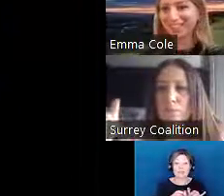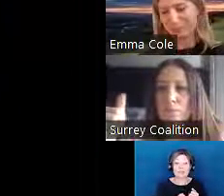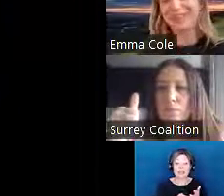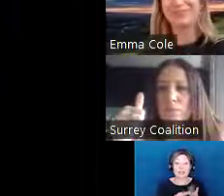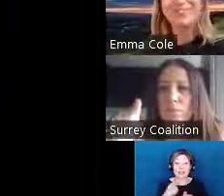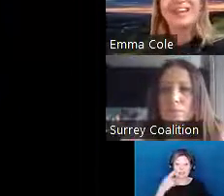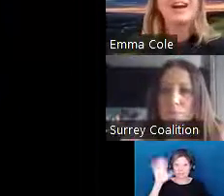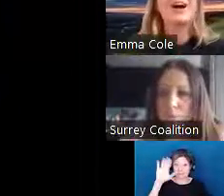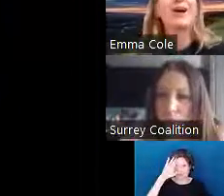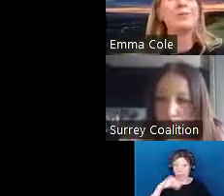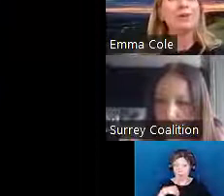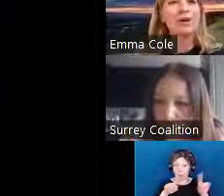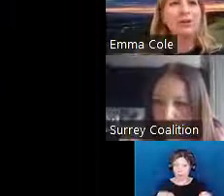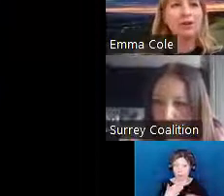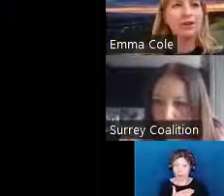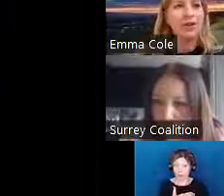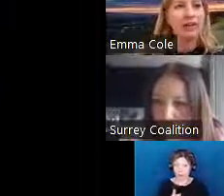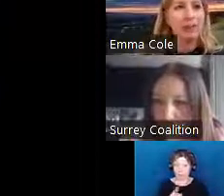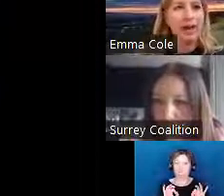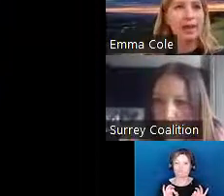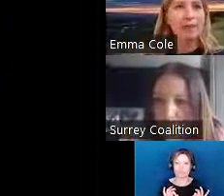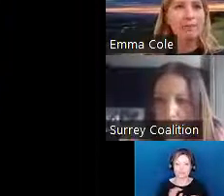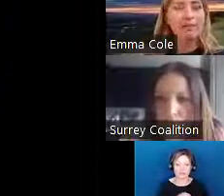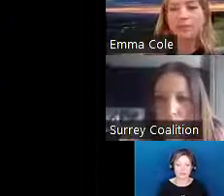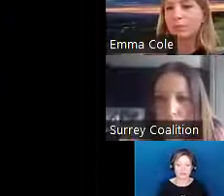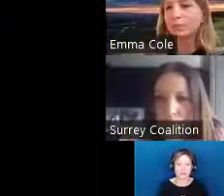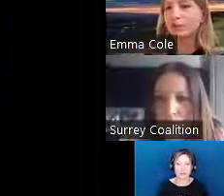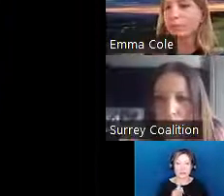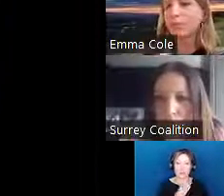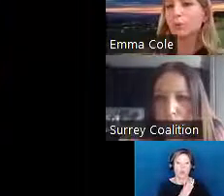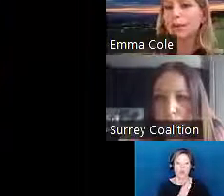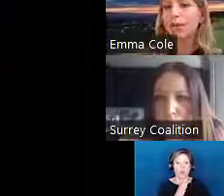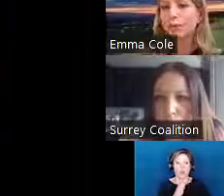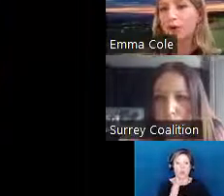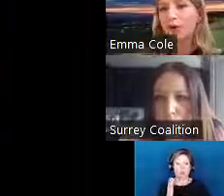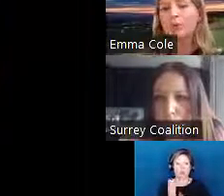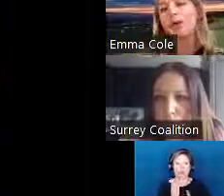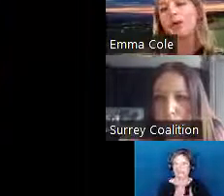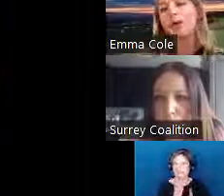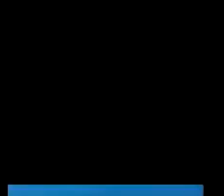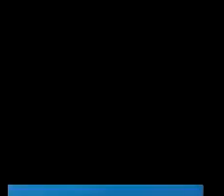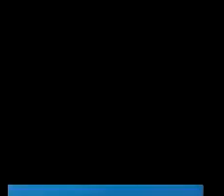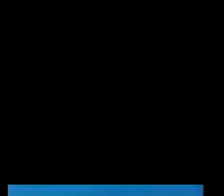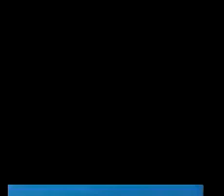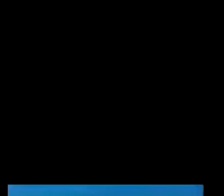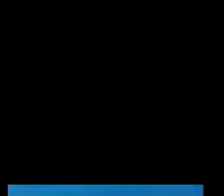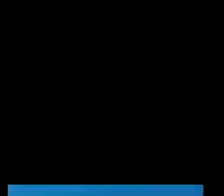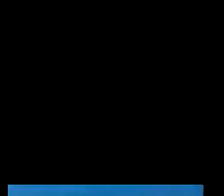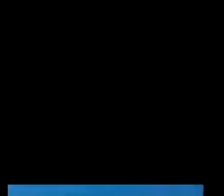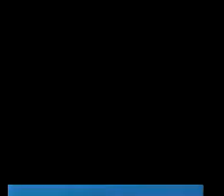brilliant um so I'll hit play and basically we'll just be walking you through a video at Farnham